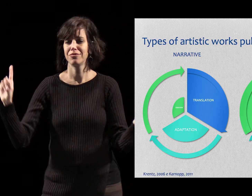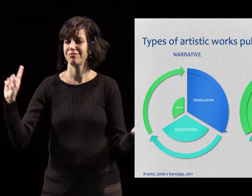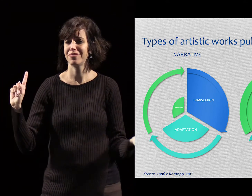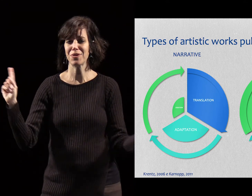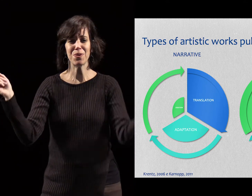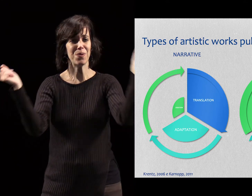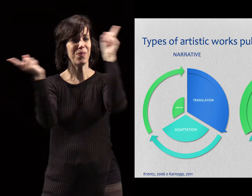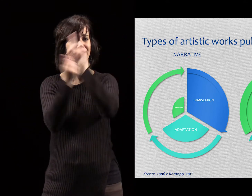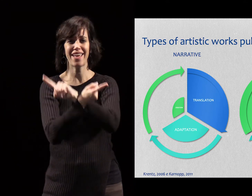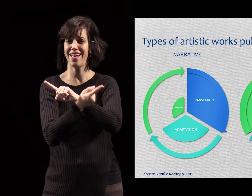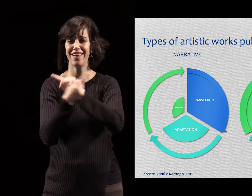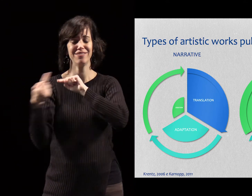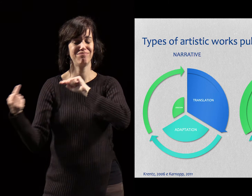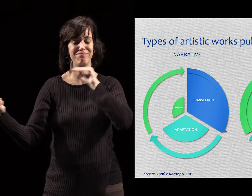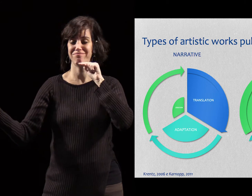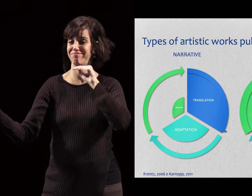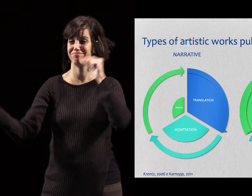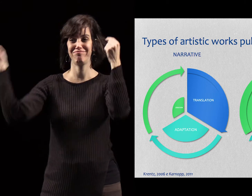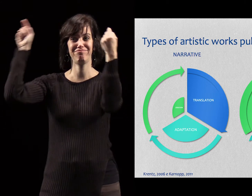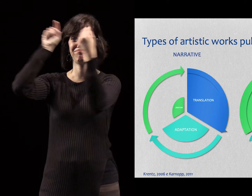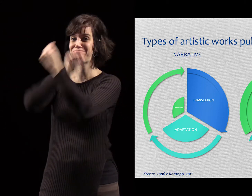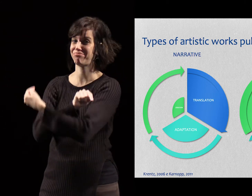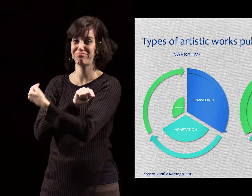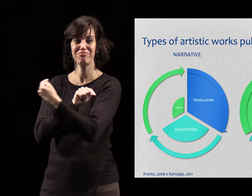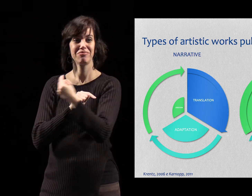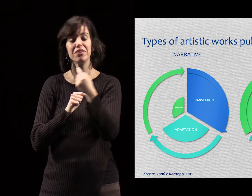Now, poetry is the complete opposite.